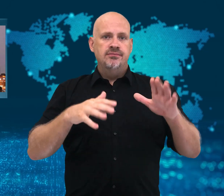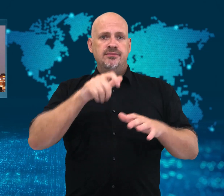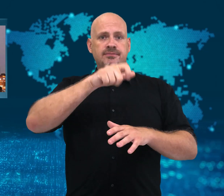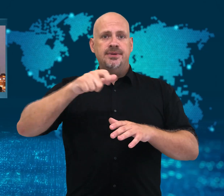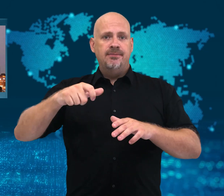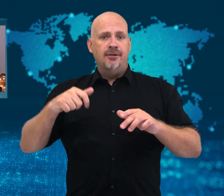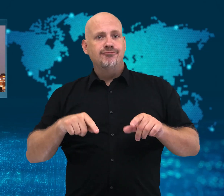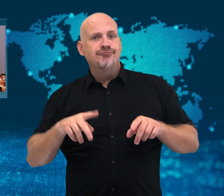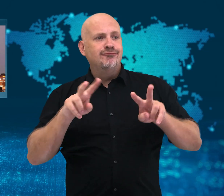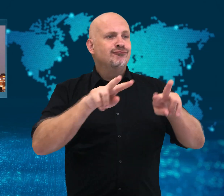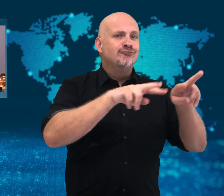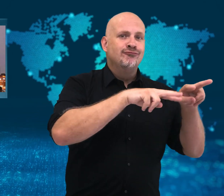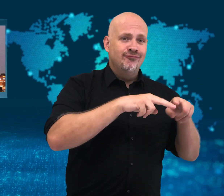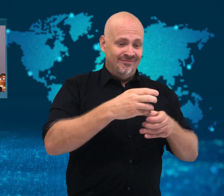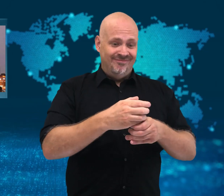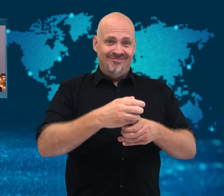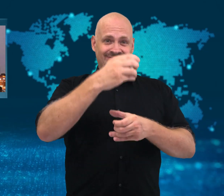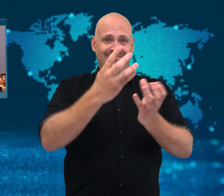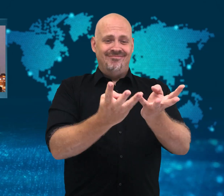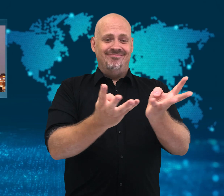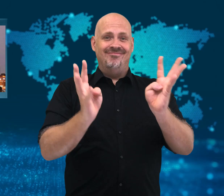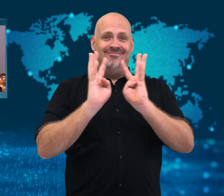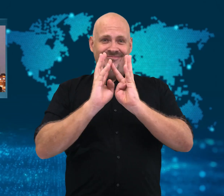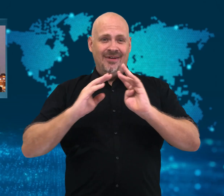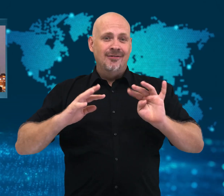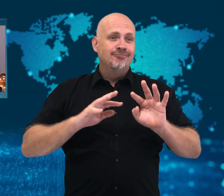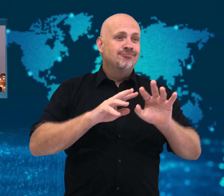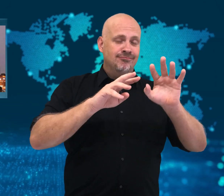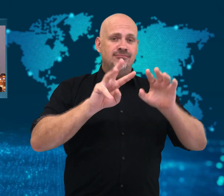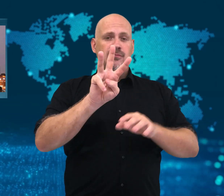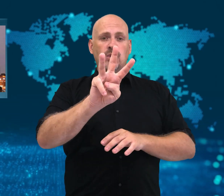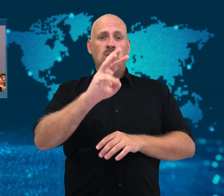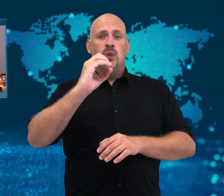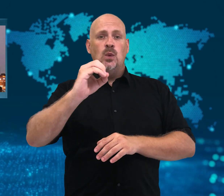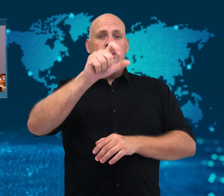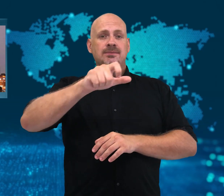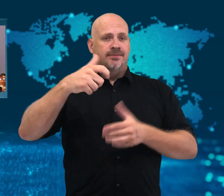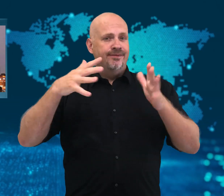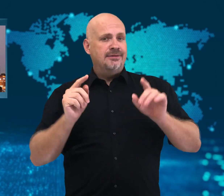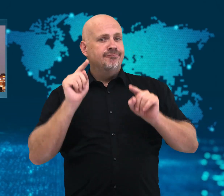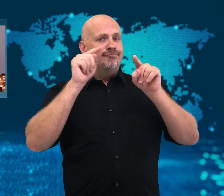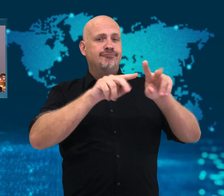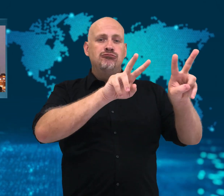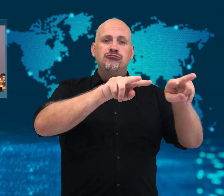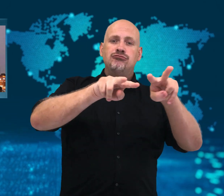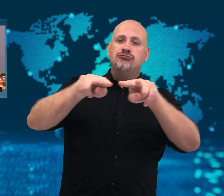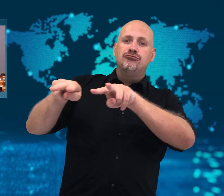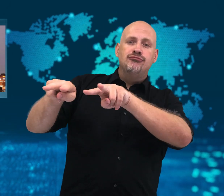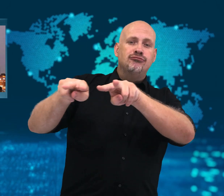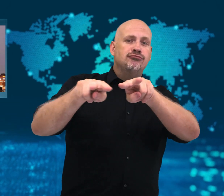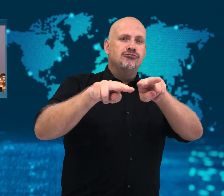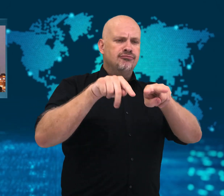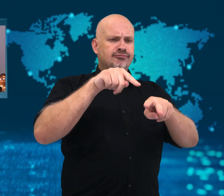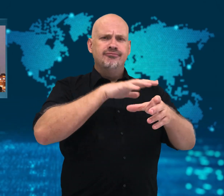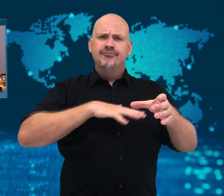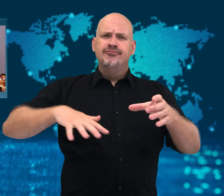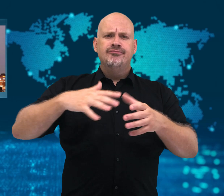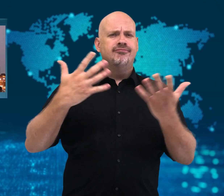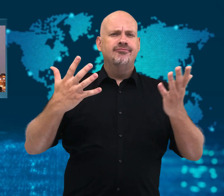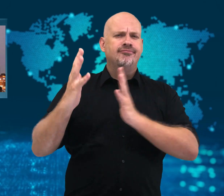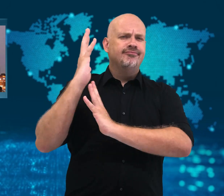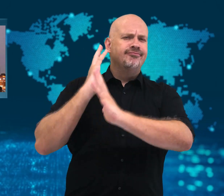around 30 people were standing in the tower of the historical Amer